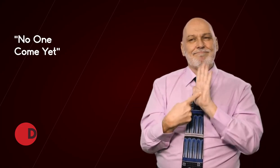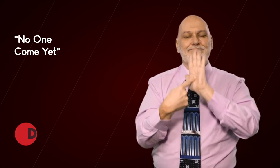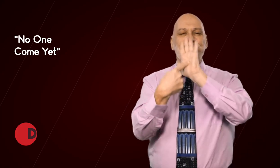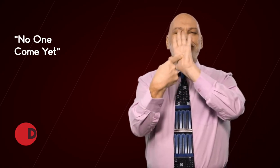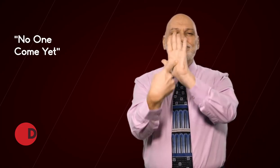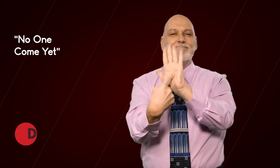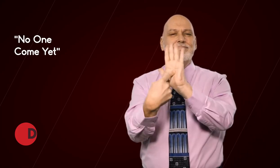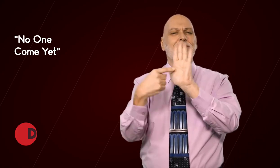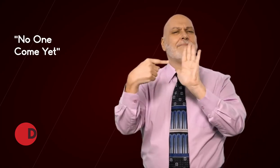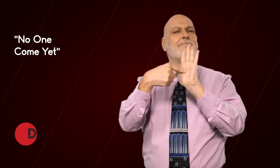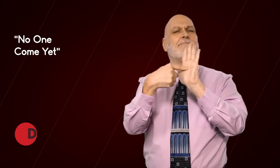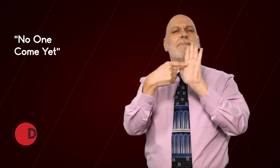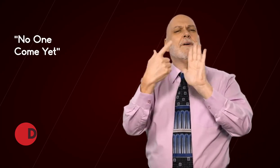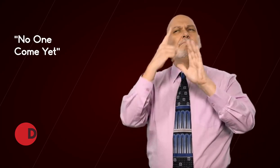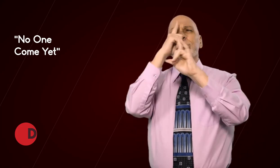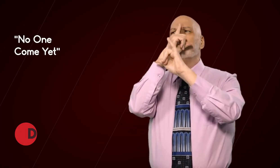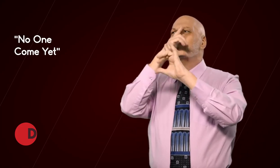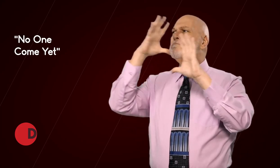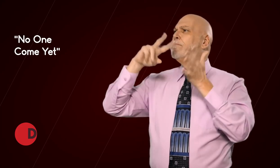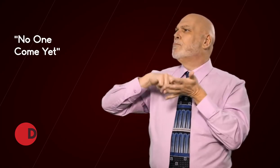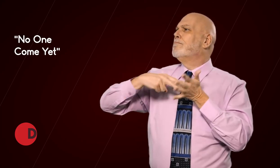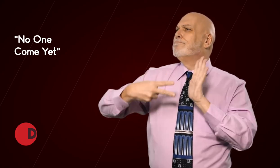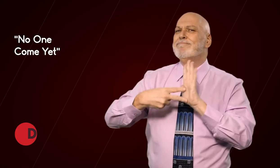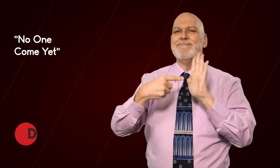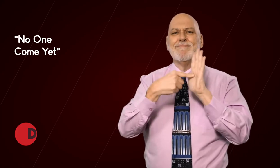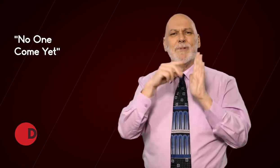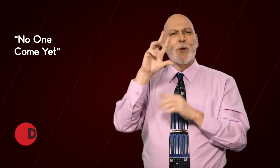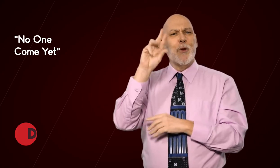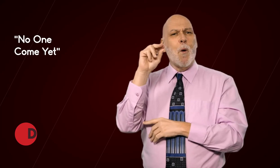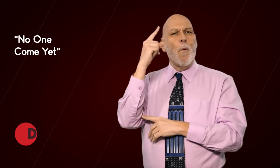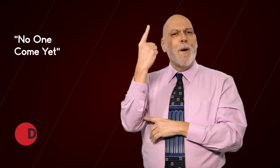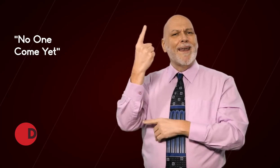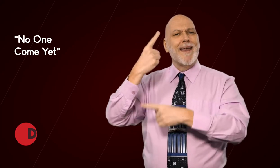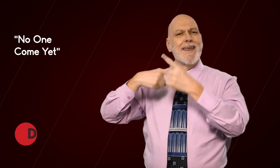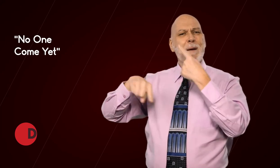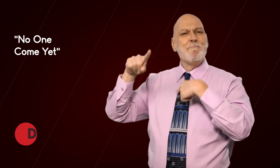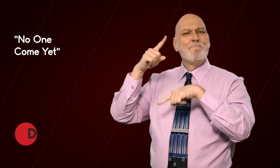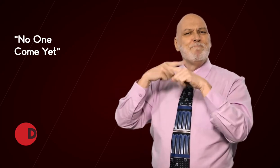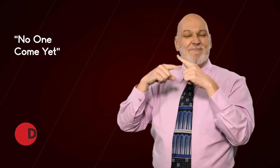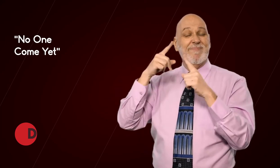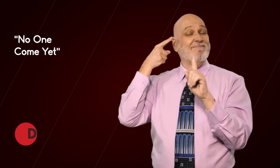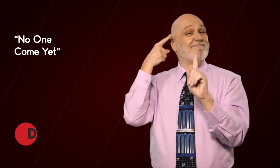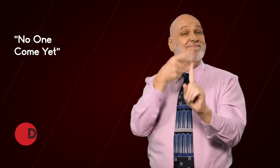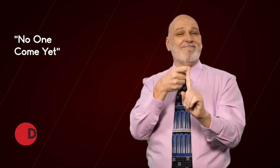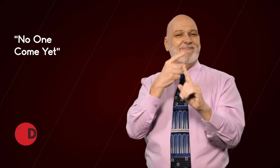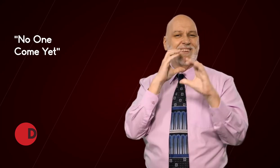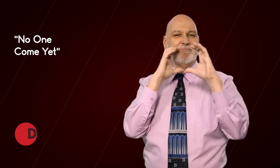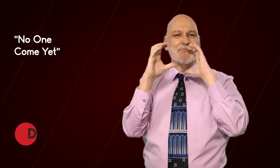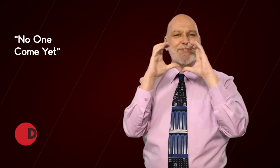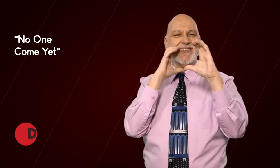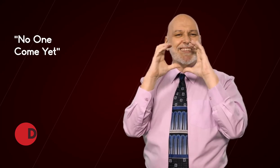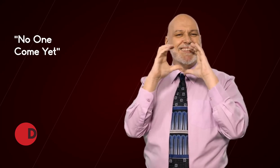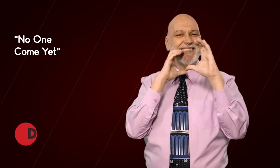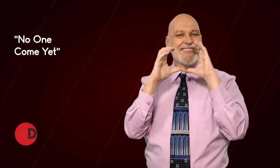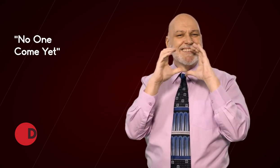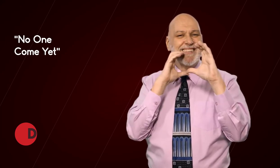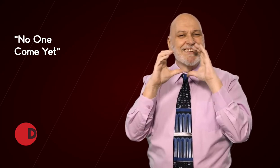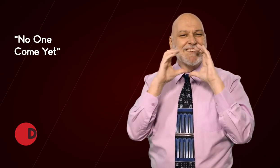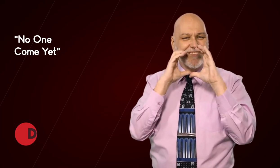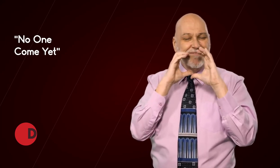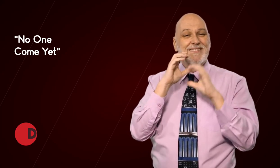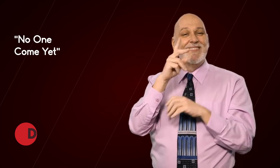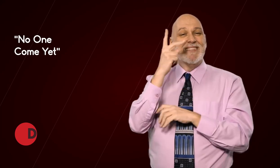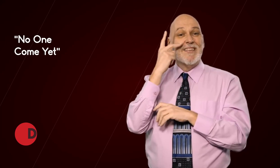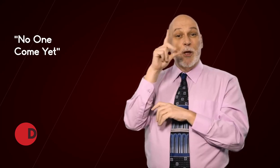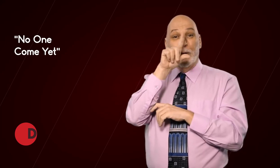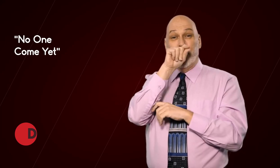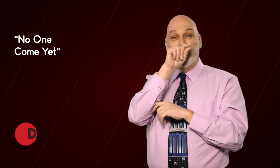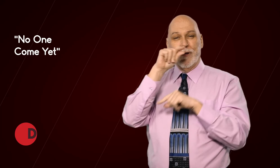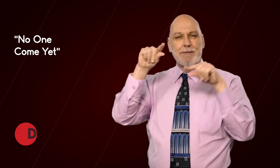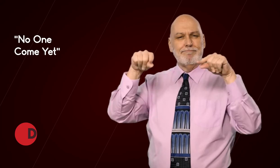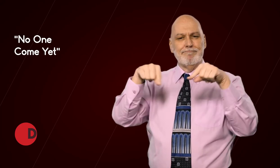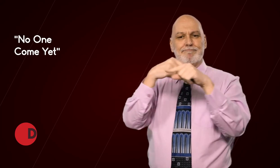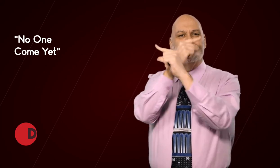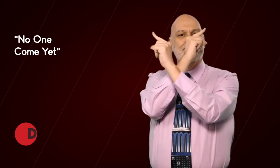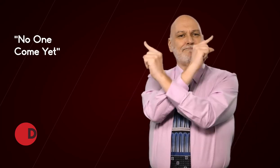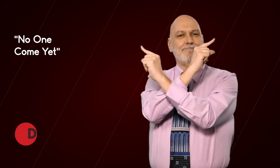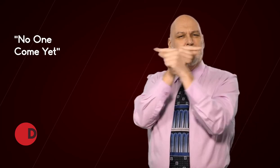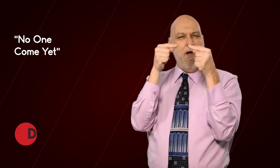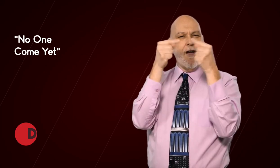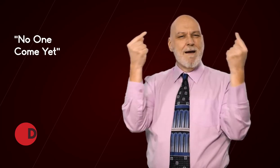which seems to express that Sam sought communication but "no one came".